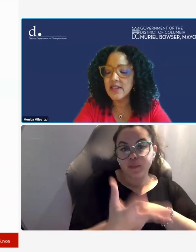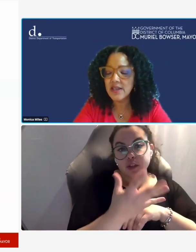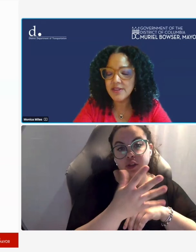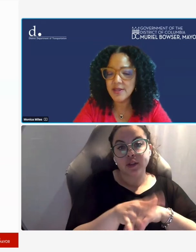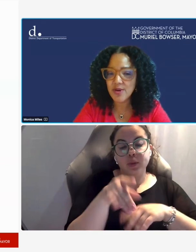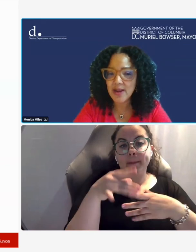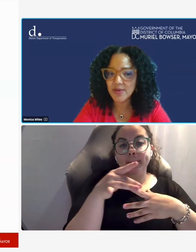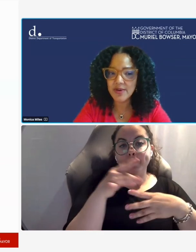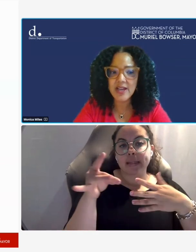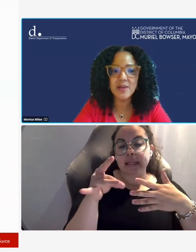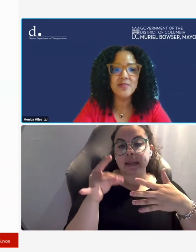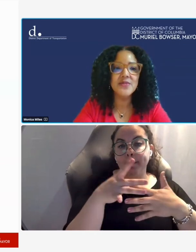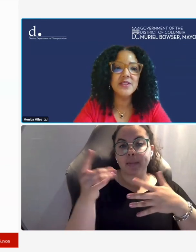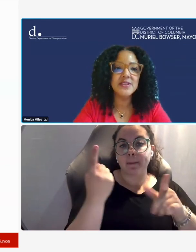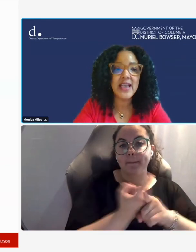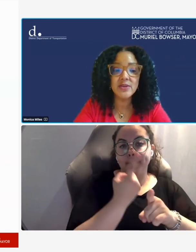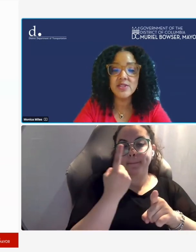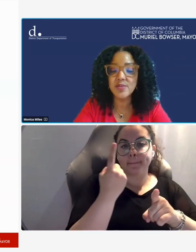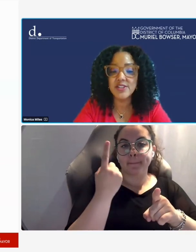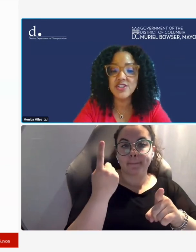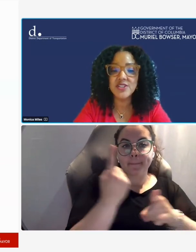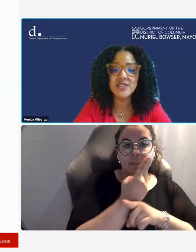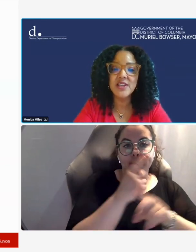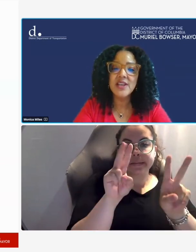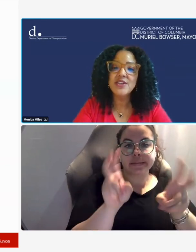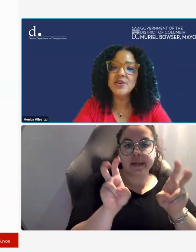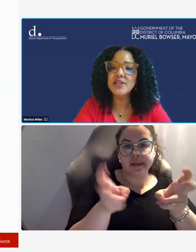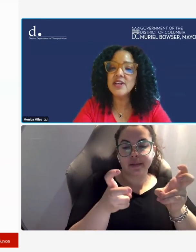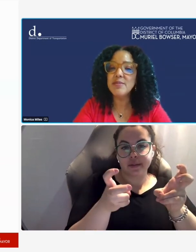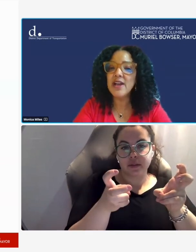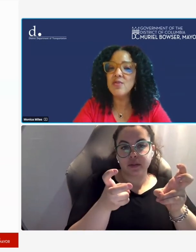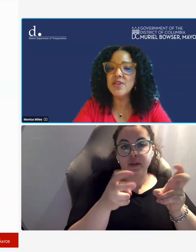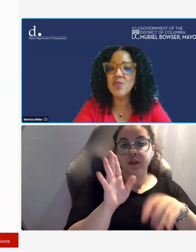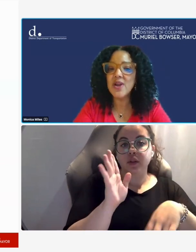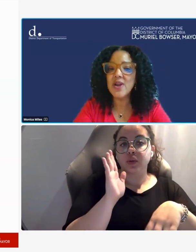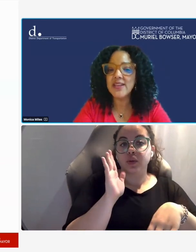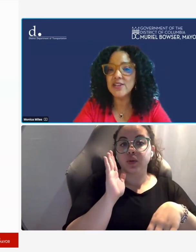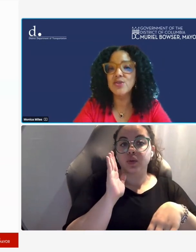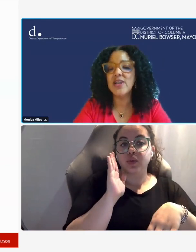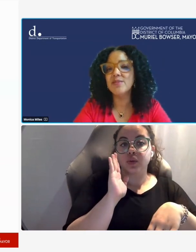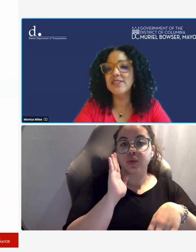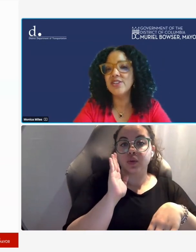the proper um titles or positions you're going to come out with what the national compensation